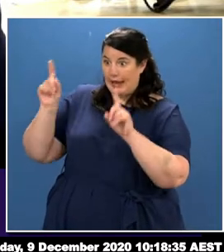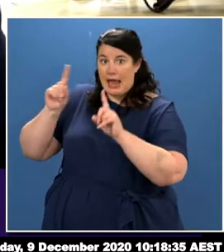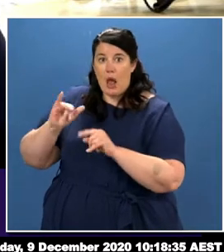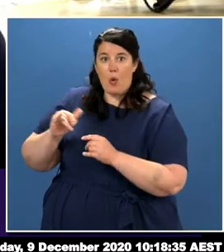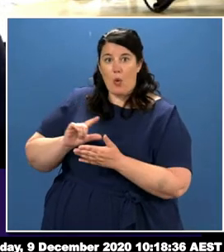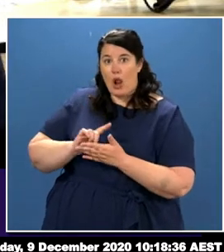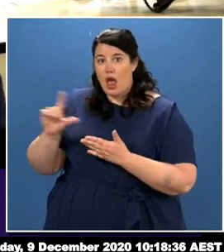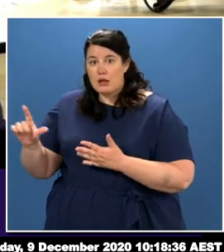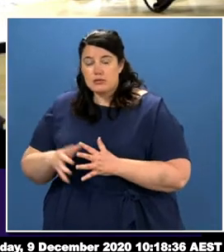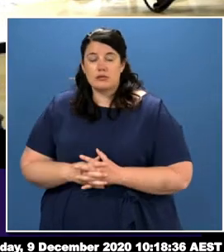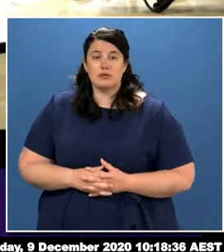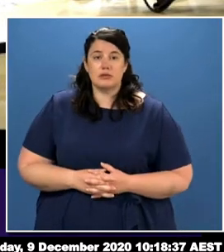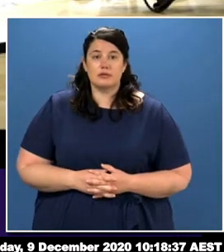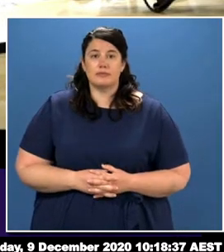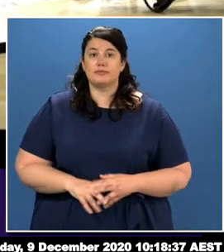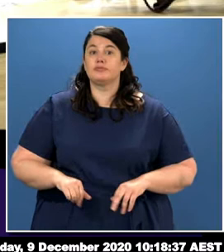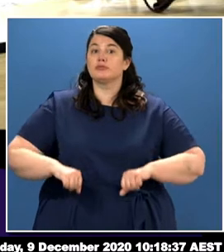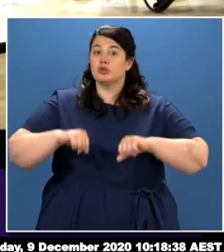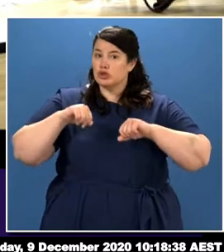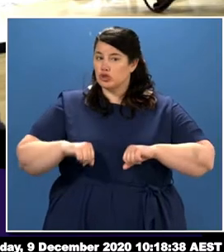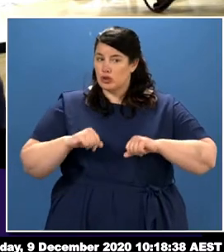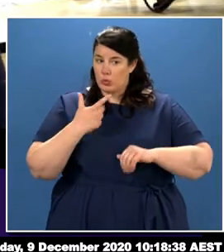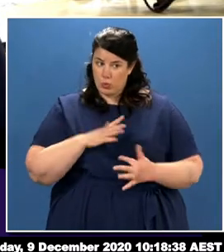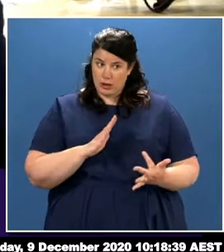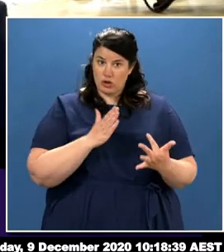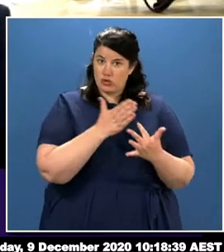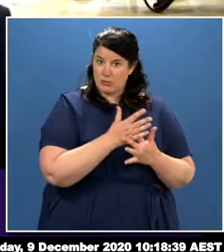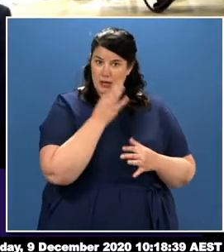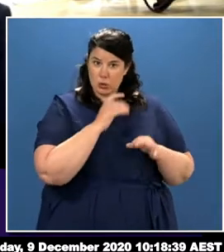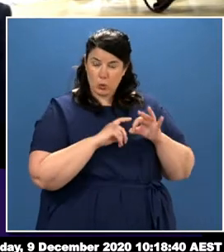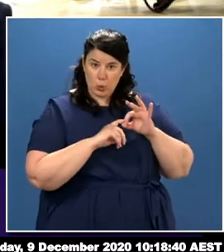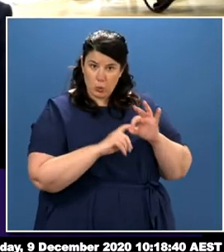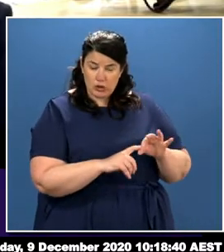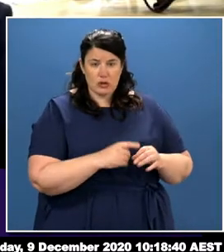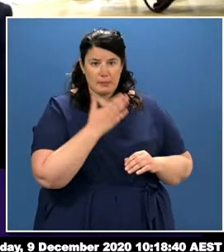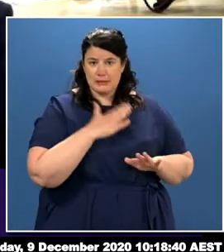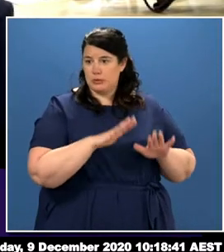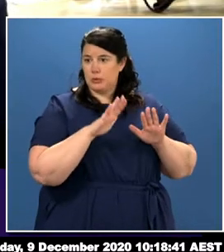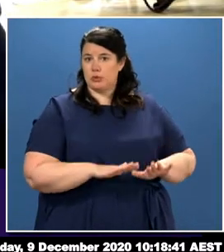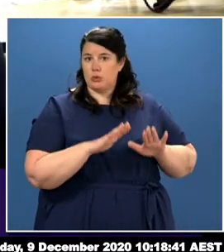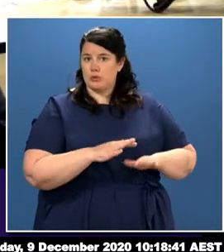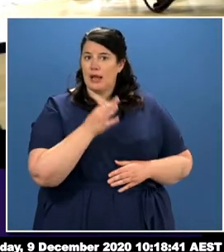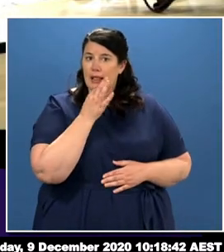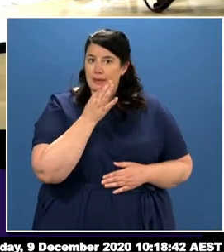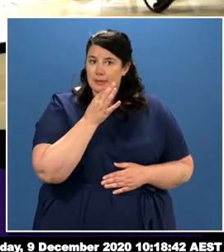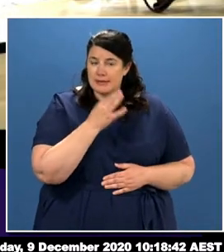Ms Zerner, can I just interrupt to ask if you don't mind just slowing down a little. Certainly.